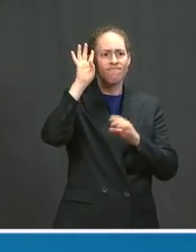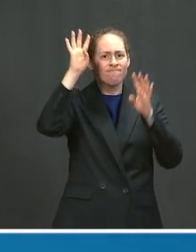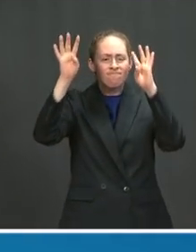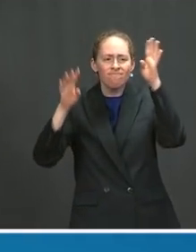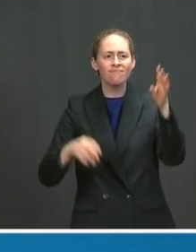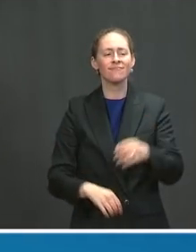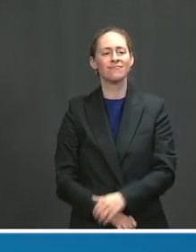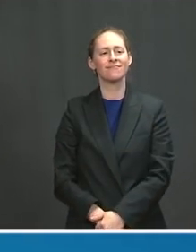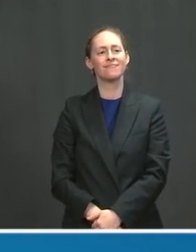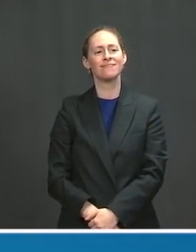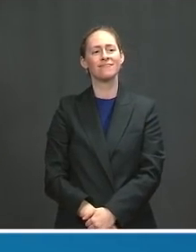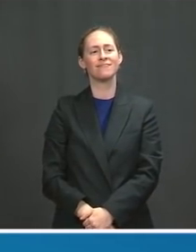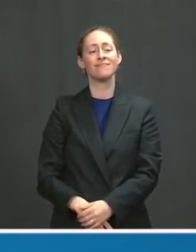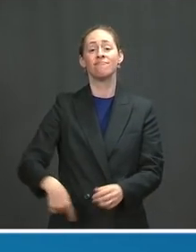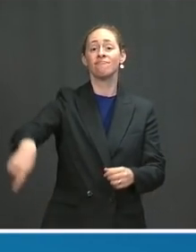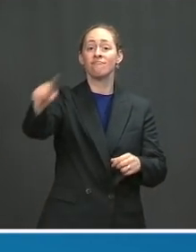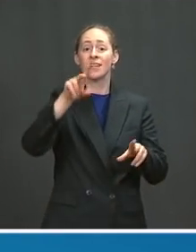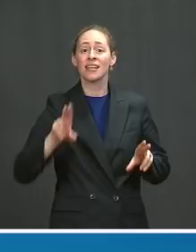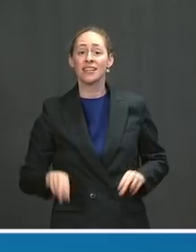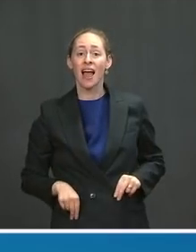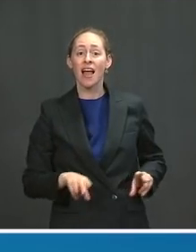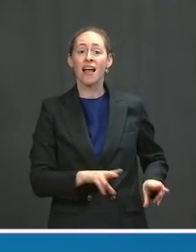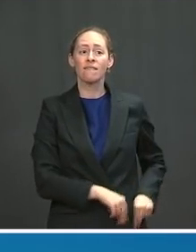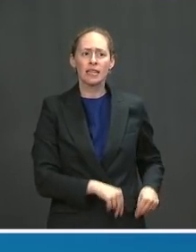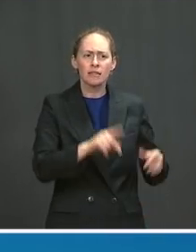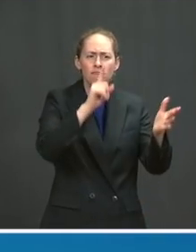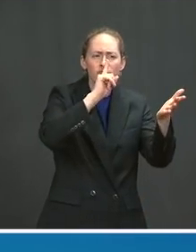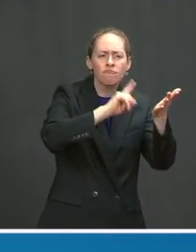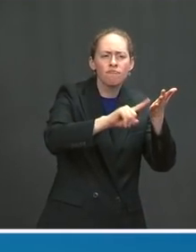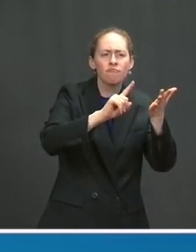how to use 3D knitting machines to make masks.